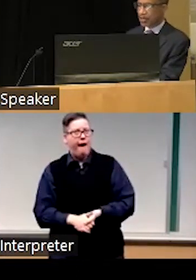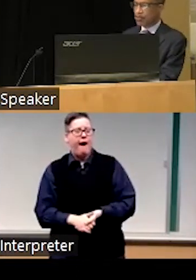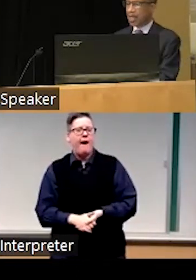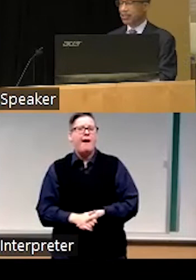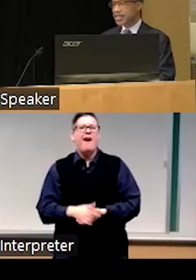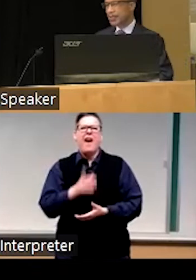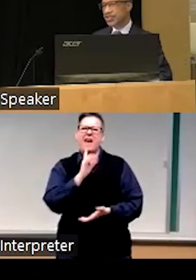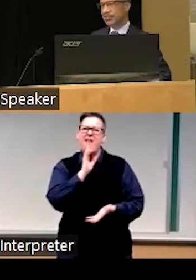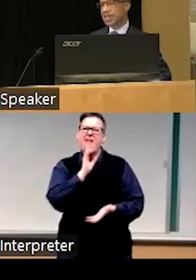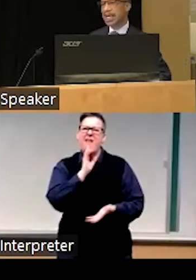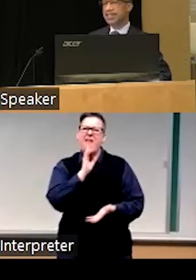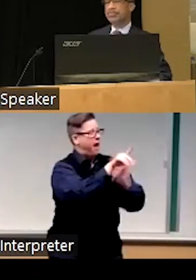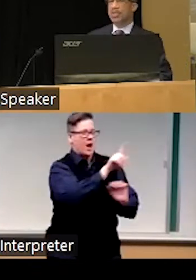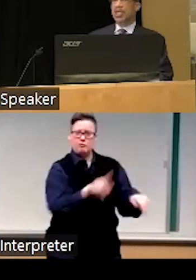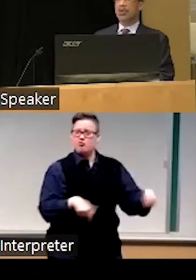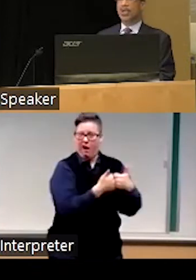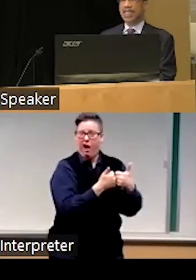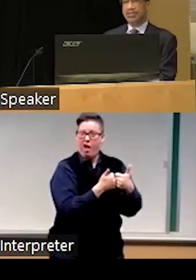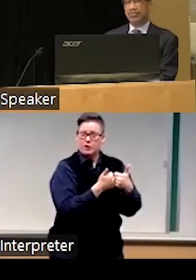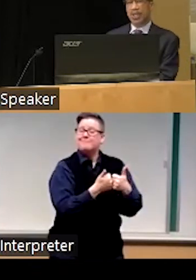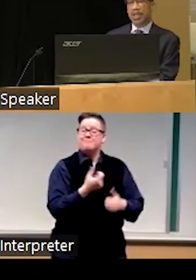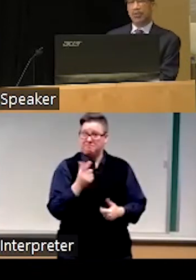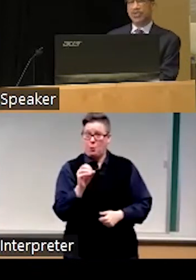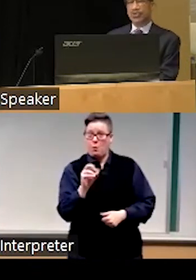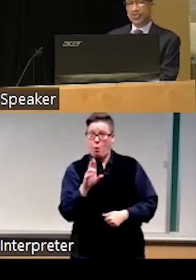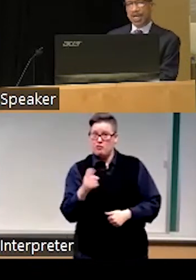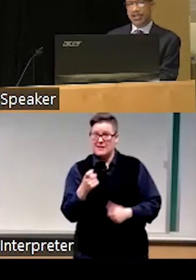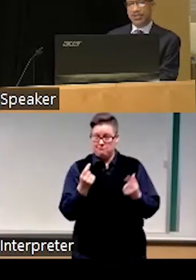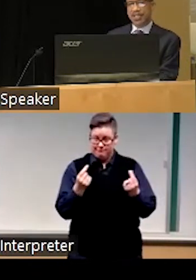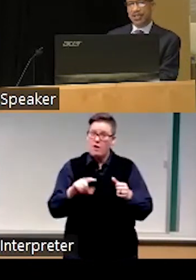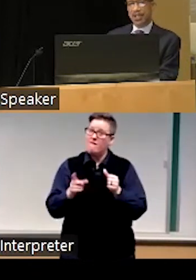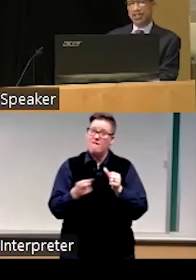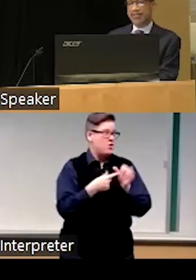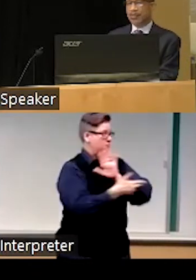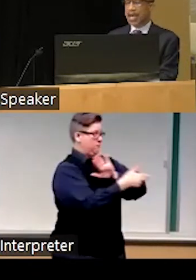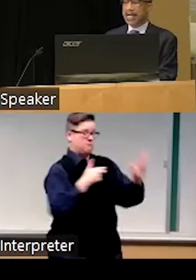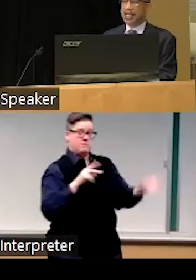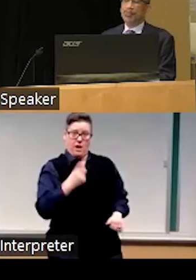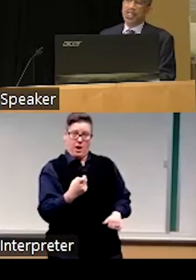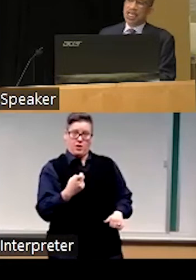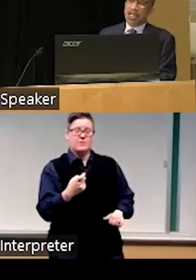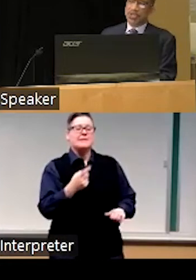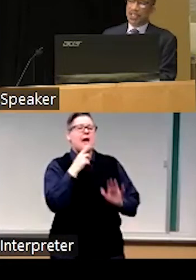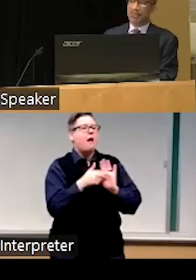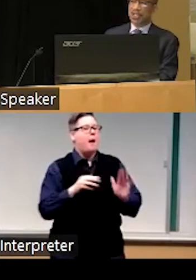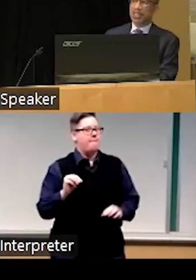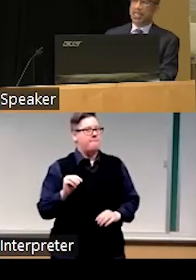the medical model in his particular case when he was first diagnosed as having Mania he was given